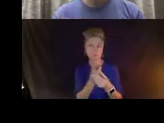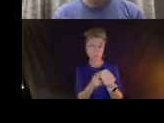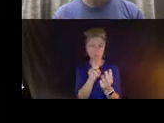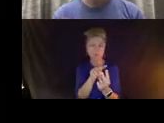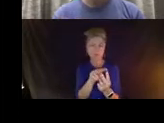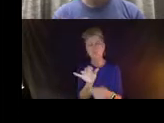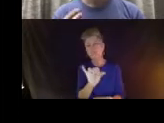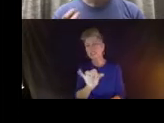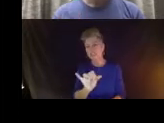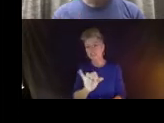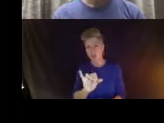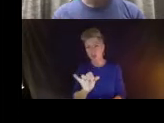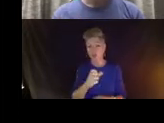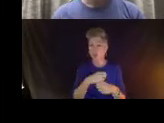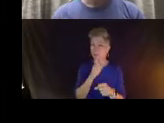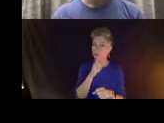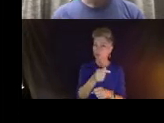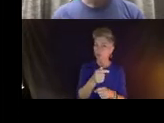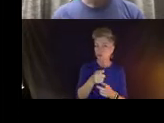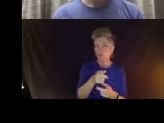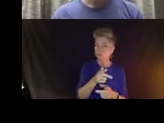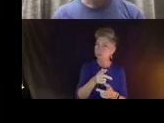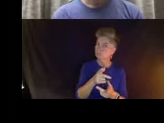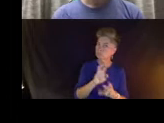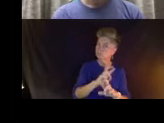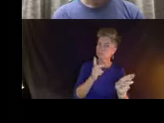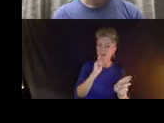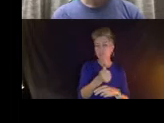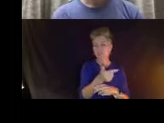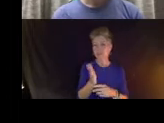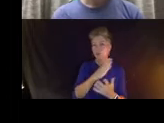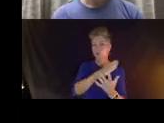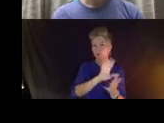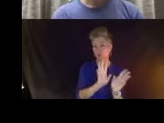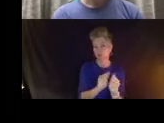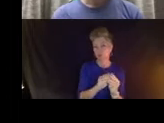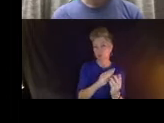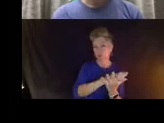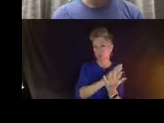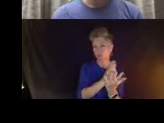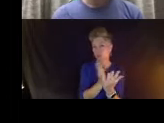that you're prepared for several sessions to have that done. And it may not fully remove the hair